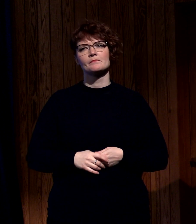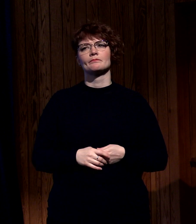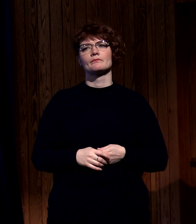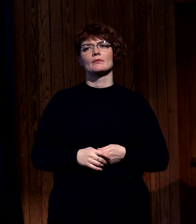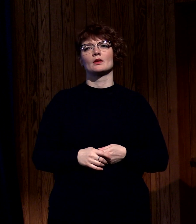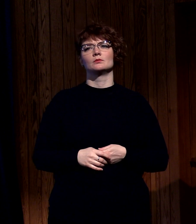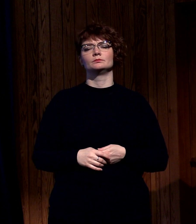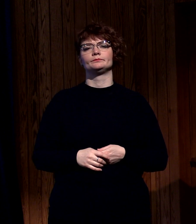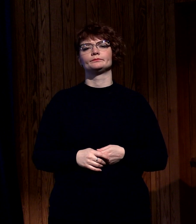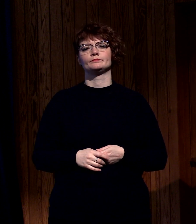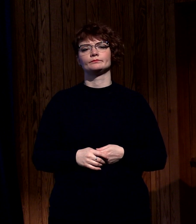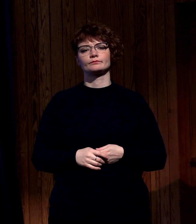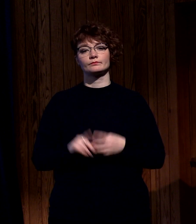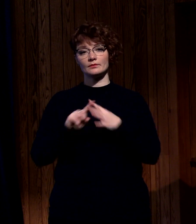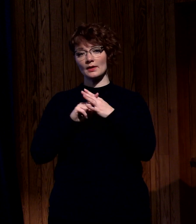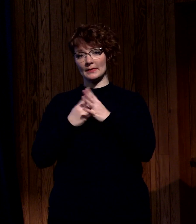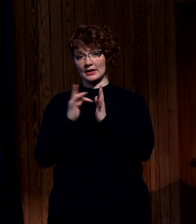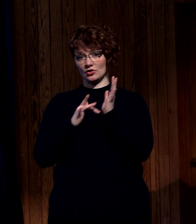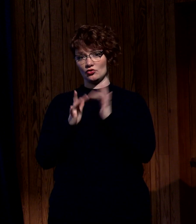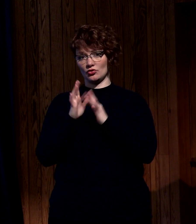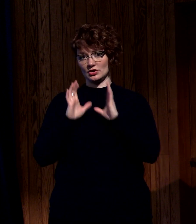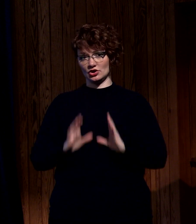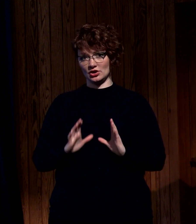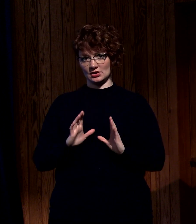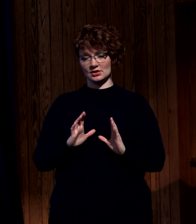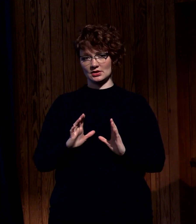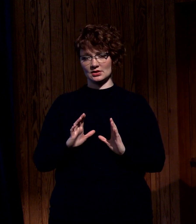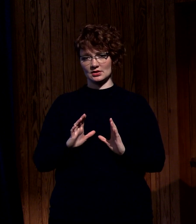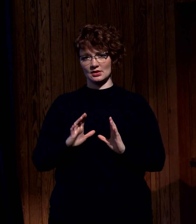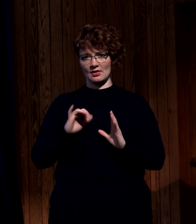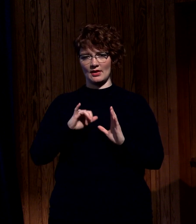followers of Jesus took the word picture of the vine and the